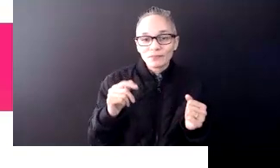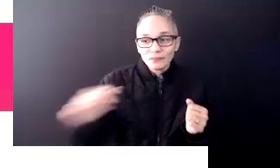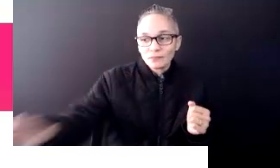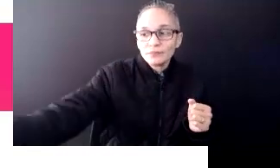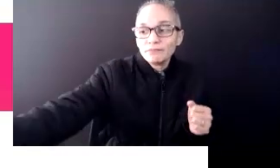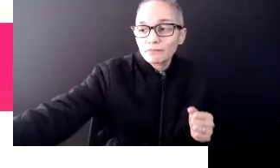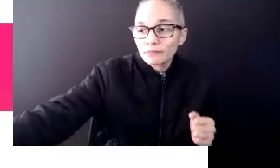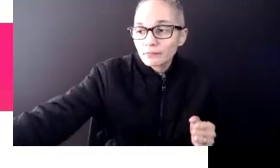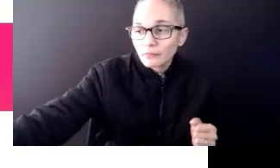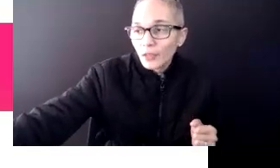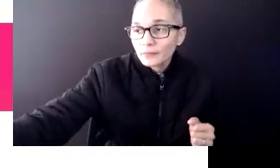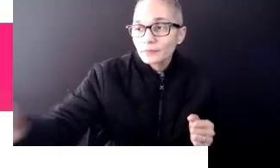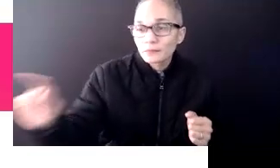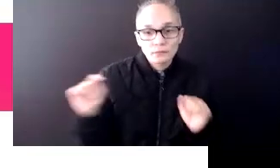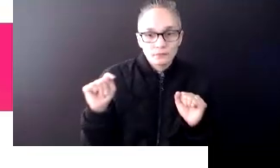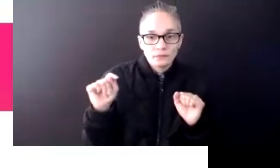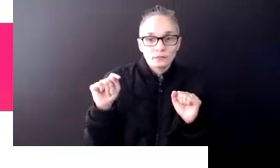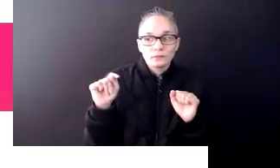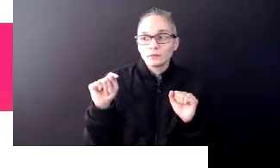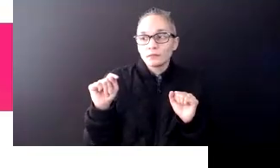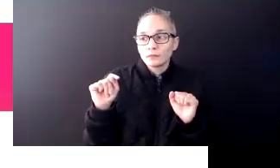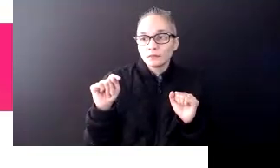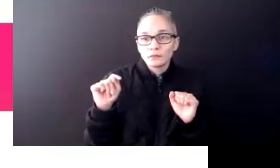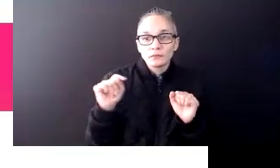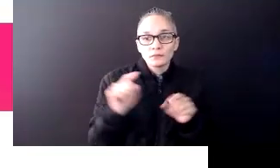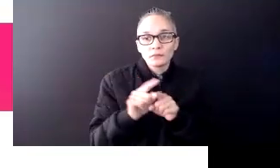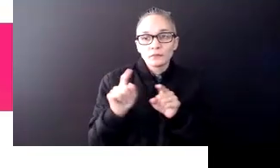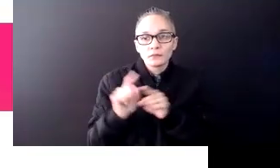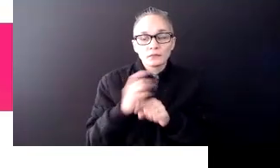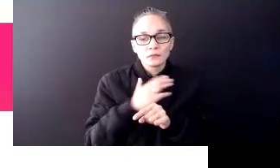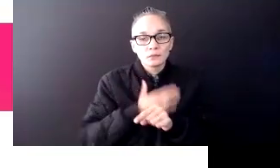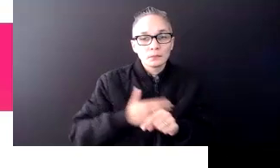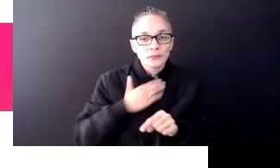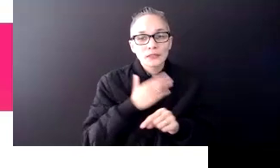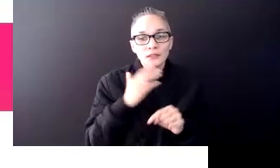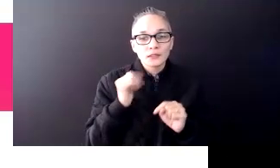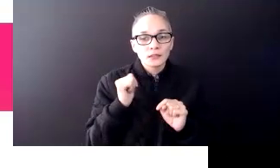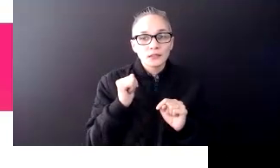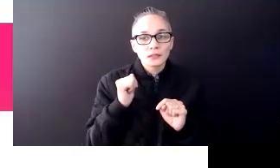And, then the other thing is, please, within, Zoom